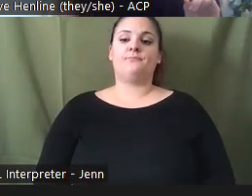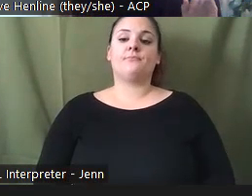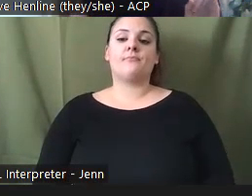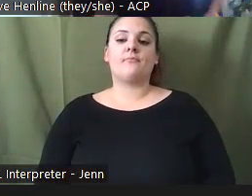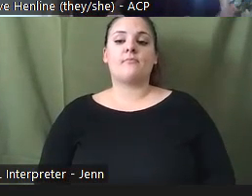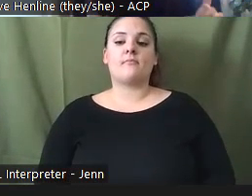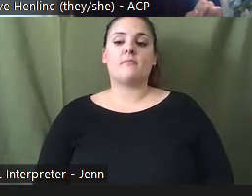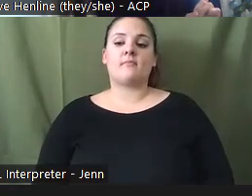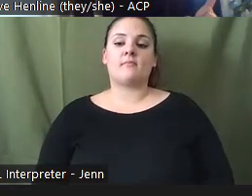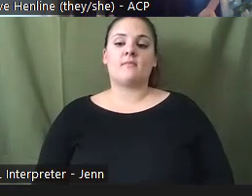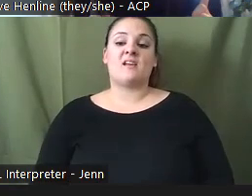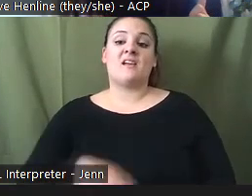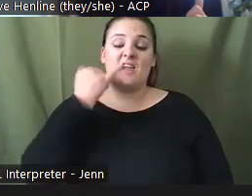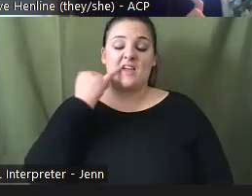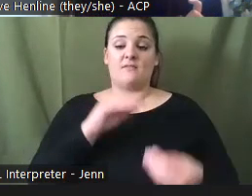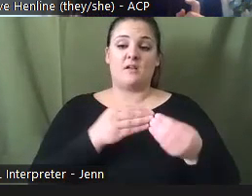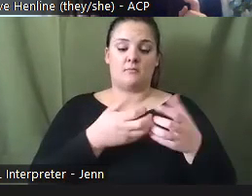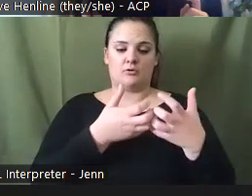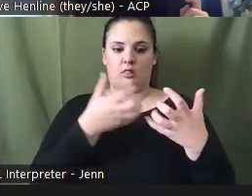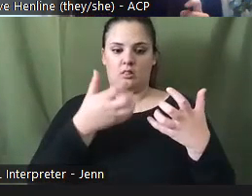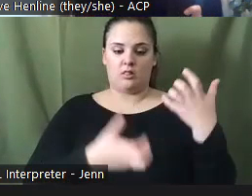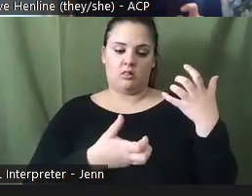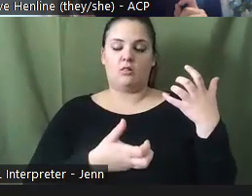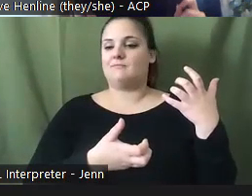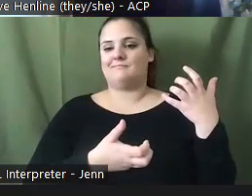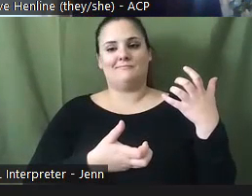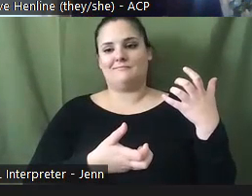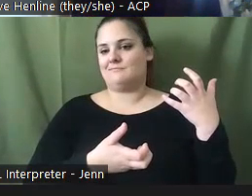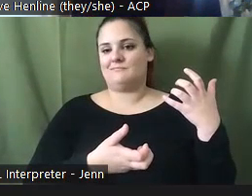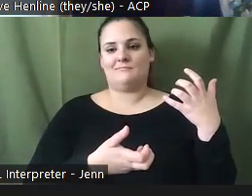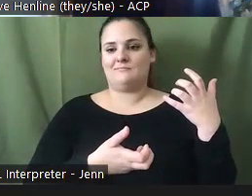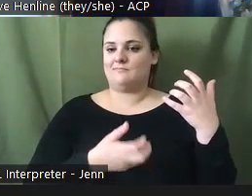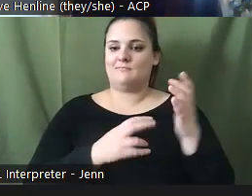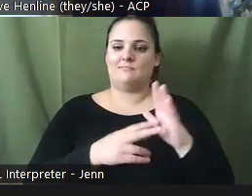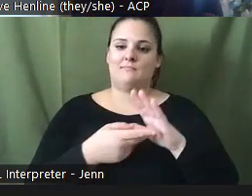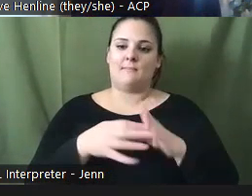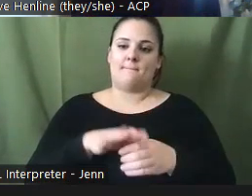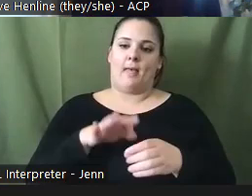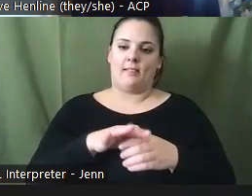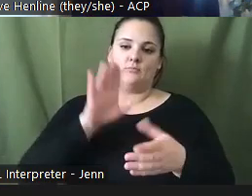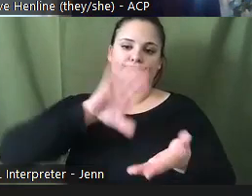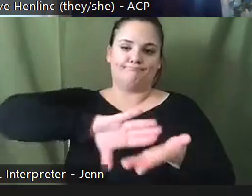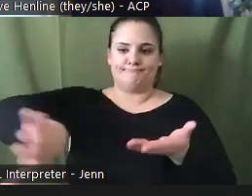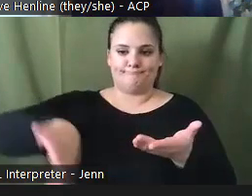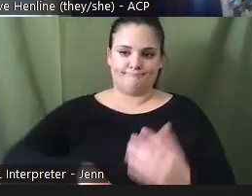if those two numbers in that signature do not match, that ballot will likely be discarded.